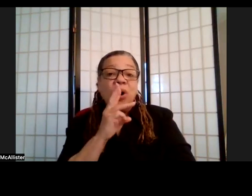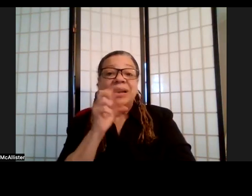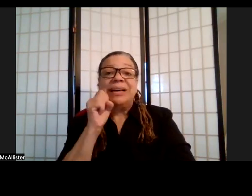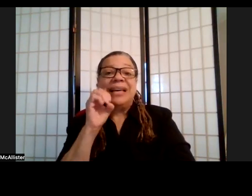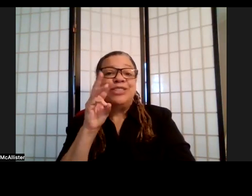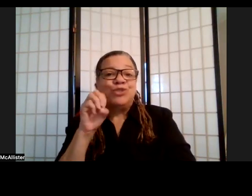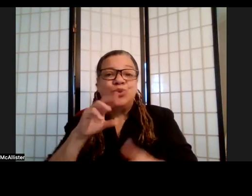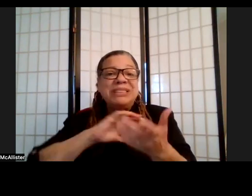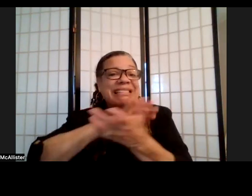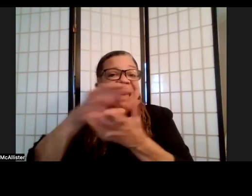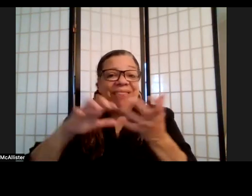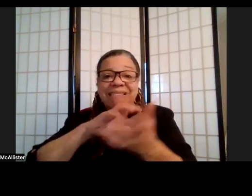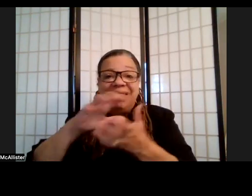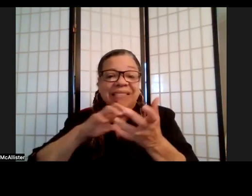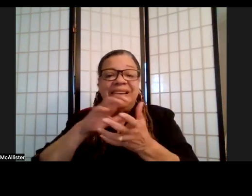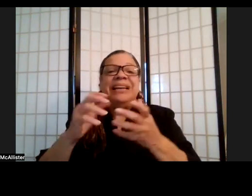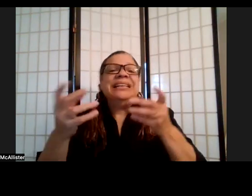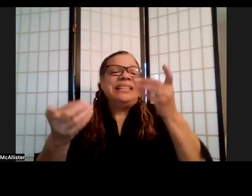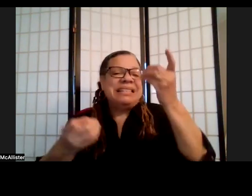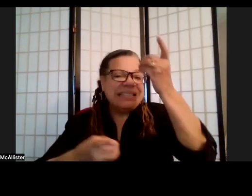It is an epicenter of disease. The impoverished experience